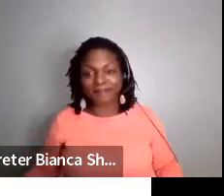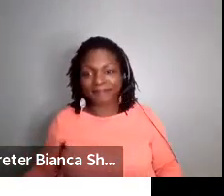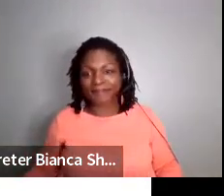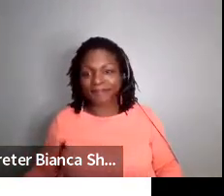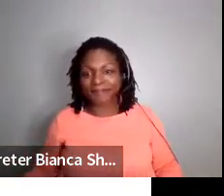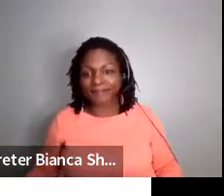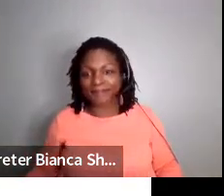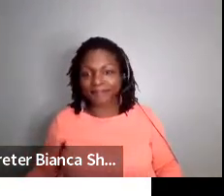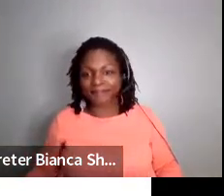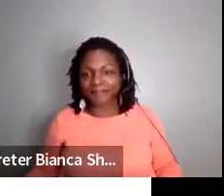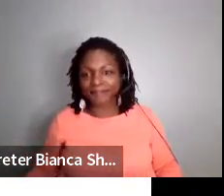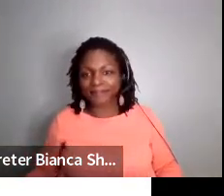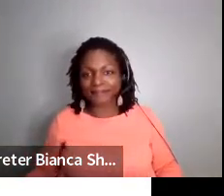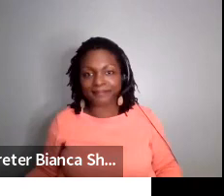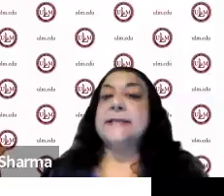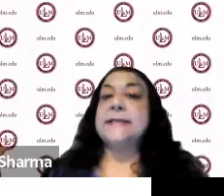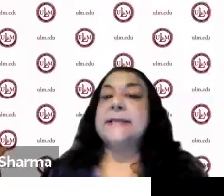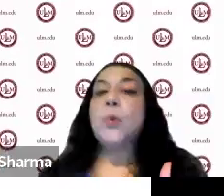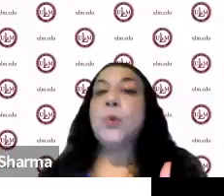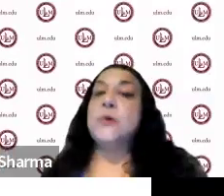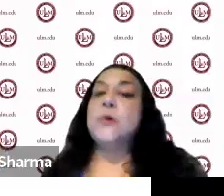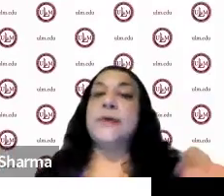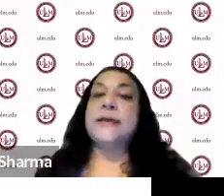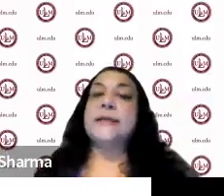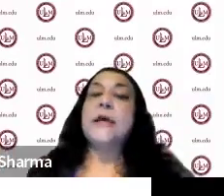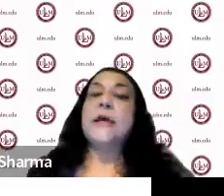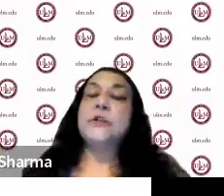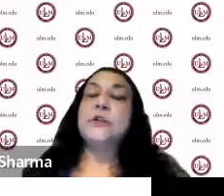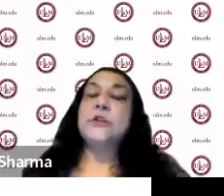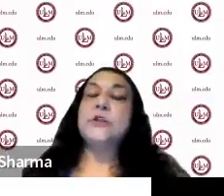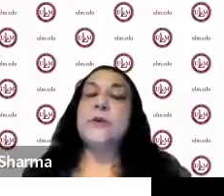That is a standardized evaluation tool we use to to evaluate a courses.